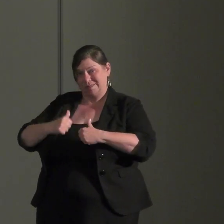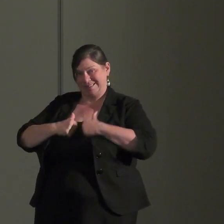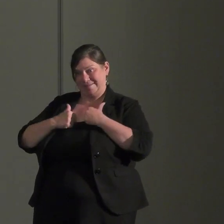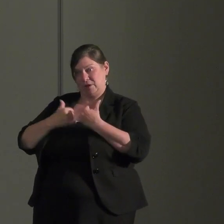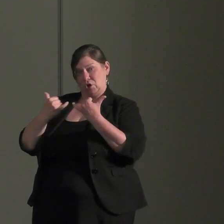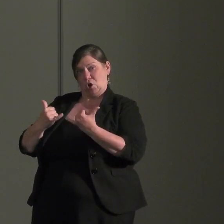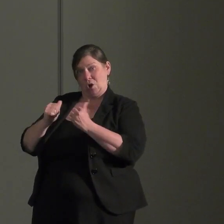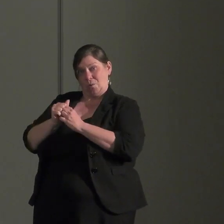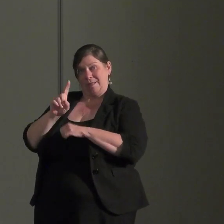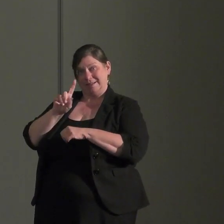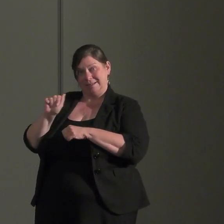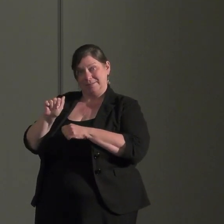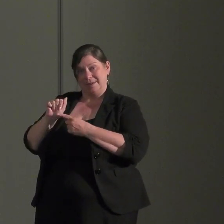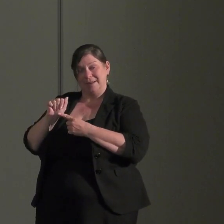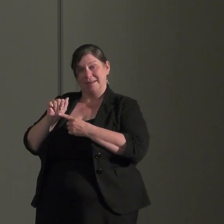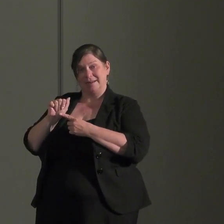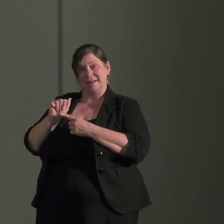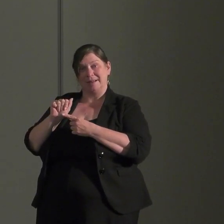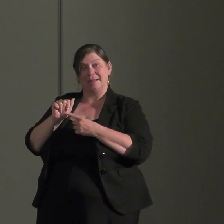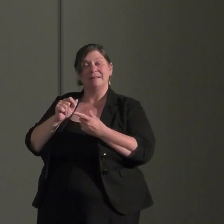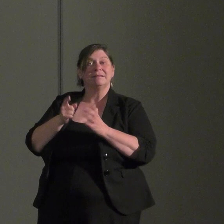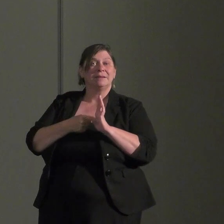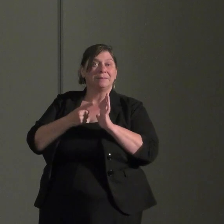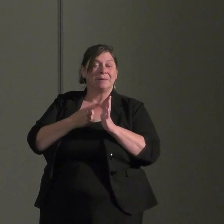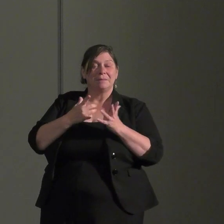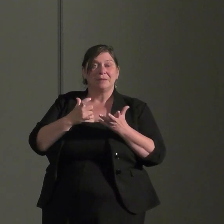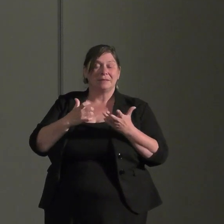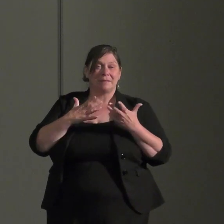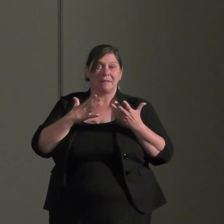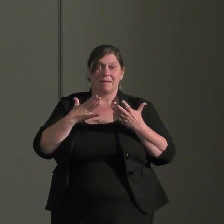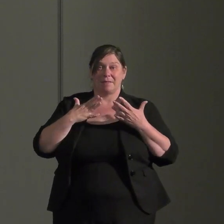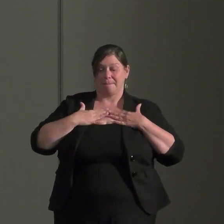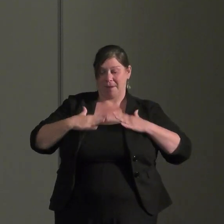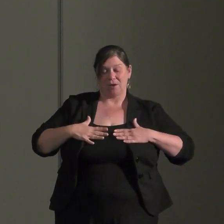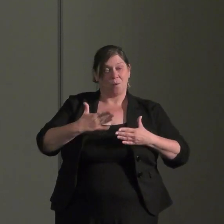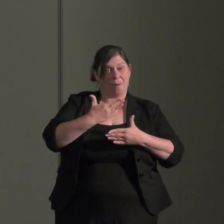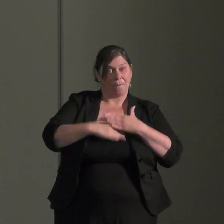is many of us the bodies we were born with and live in today and the body we will grow